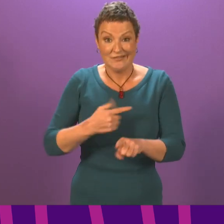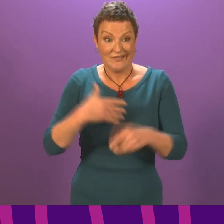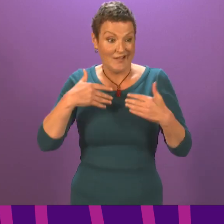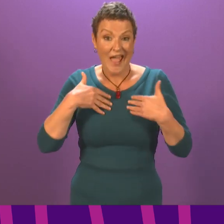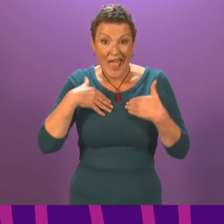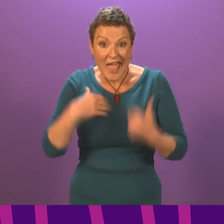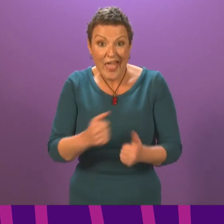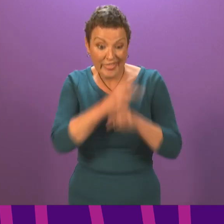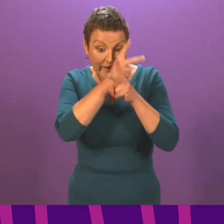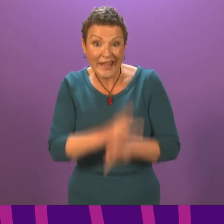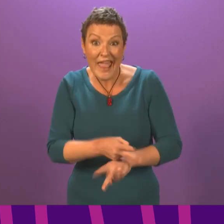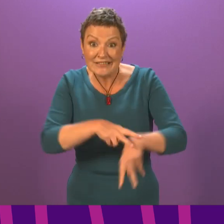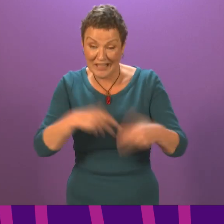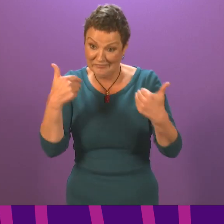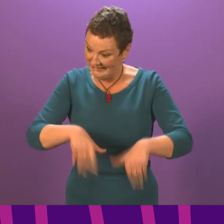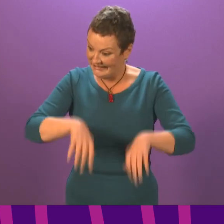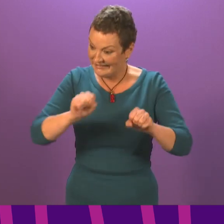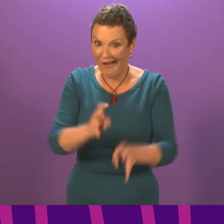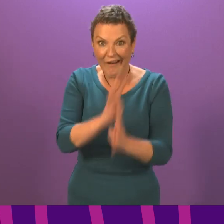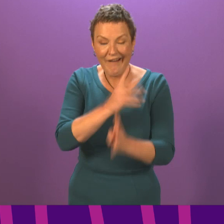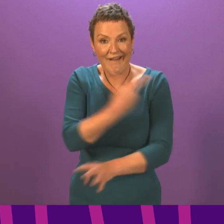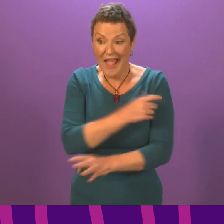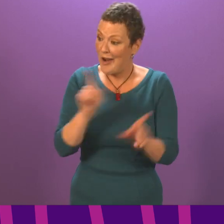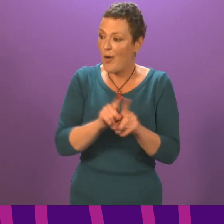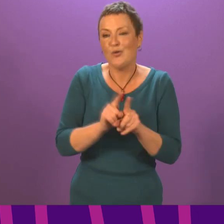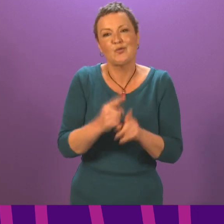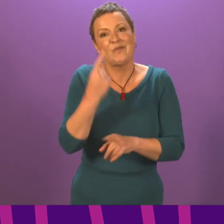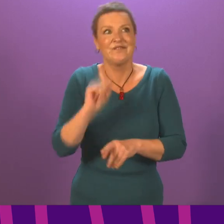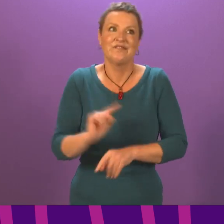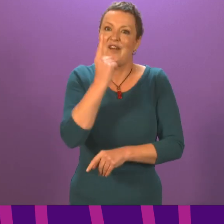and, yesterday, the first care home residents were vaccinated. I can confirm that we will